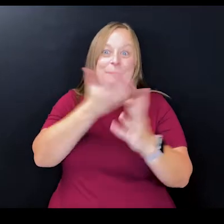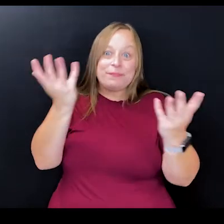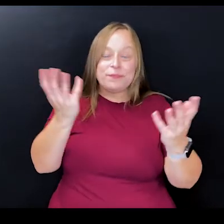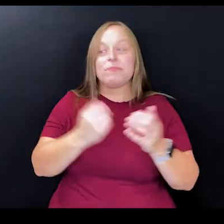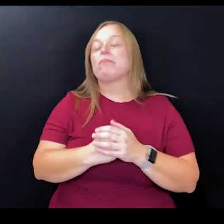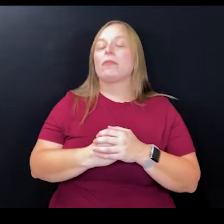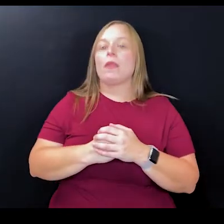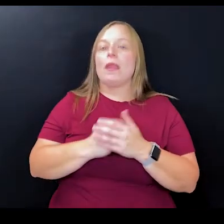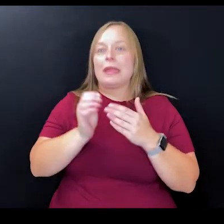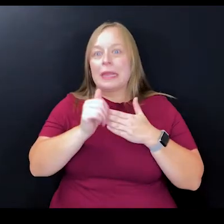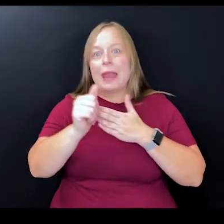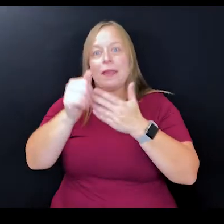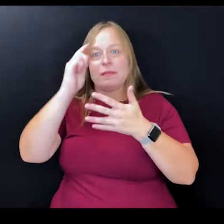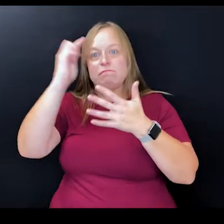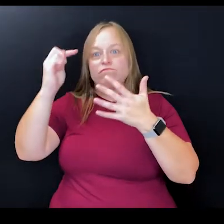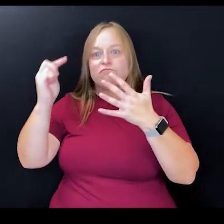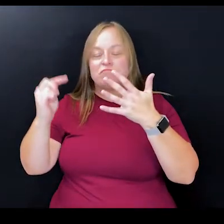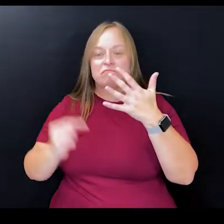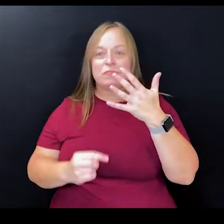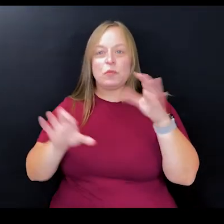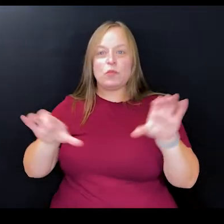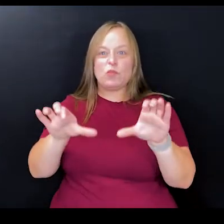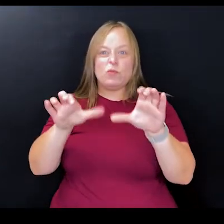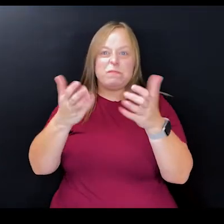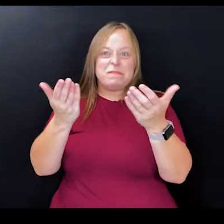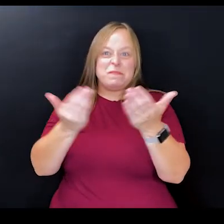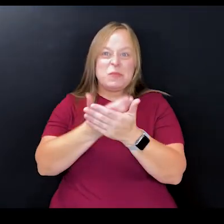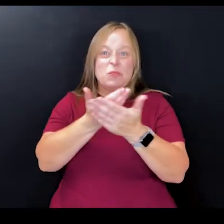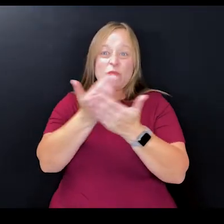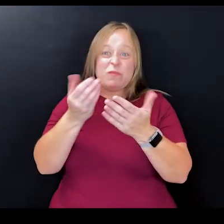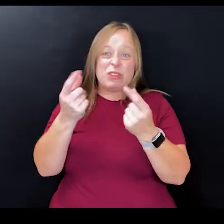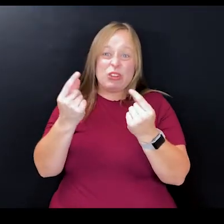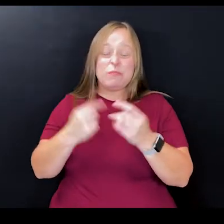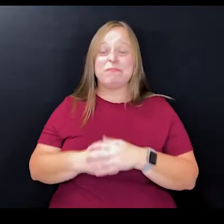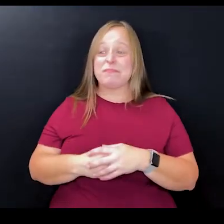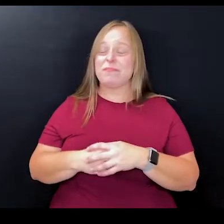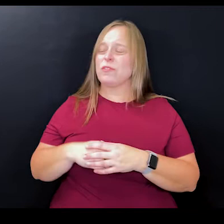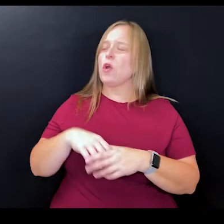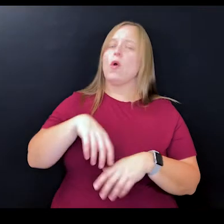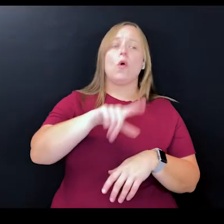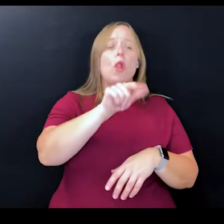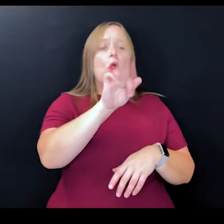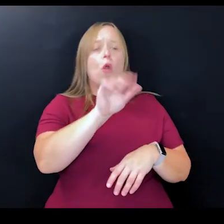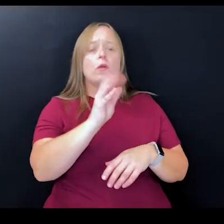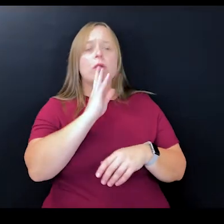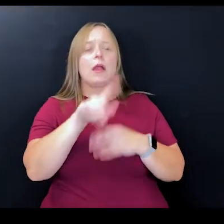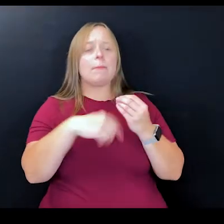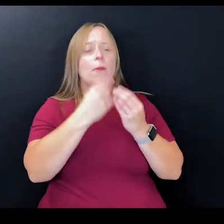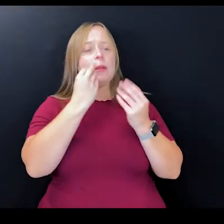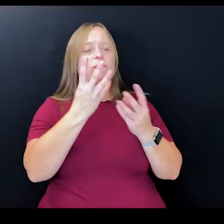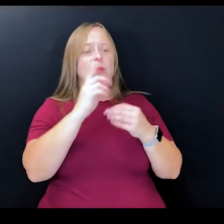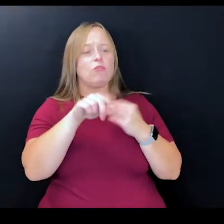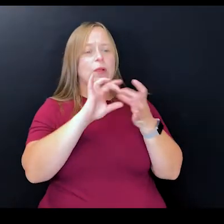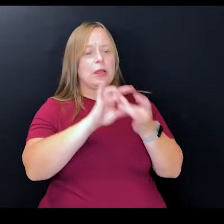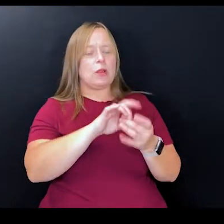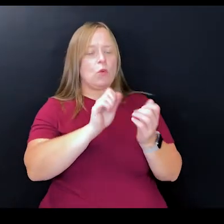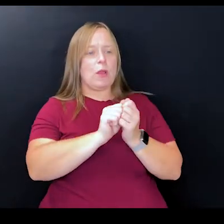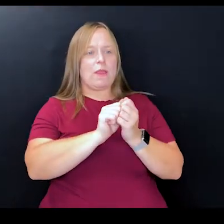And kind of guide them through this new territory. And so, Laura, talking about information that would be related to